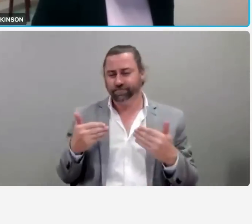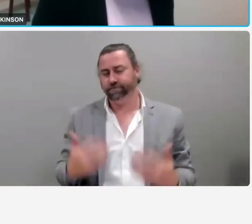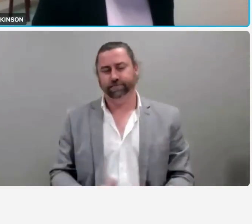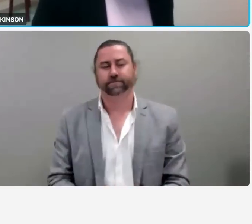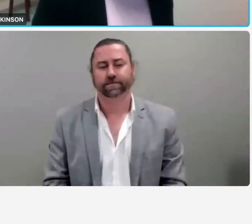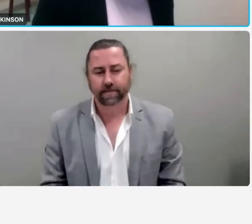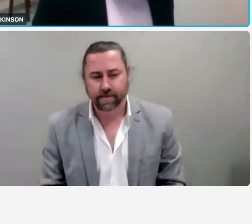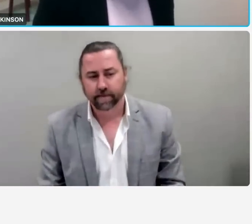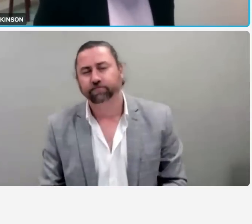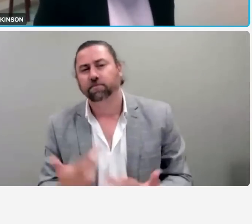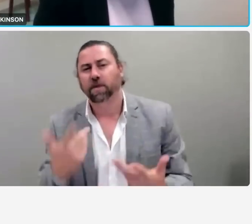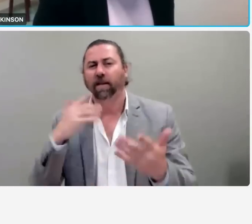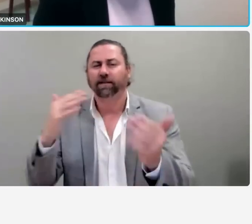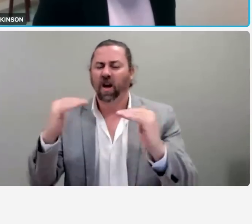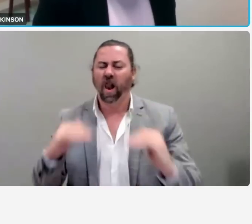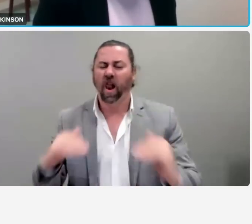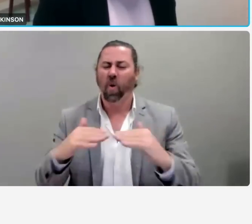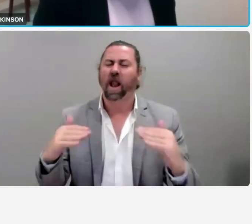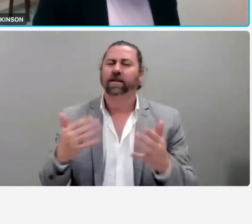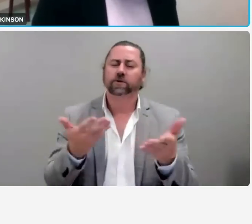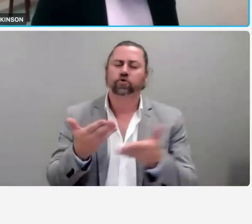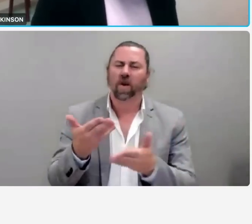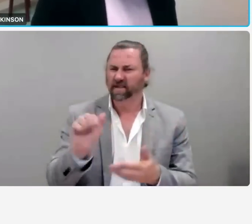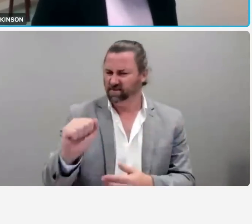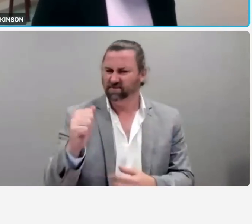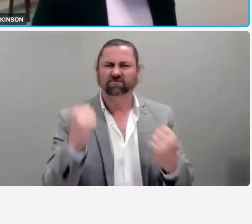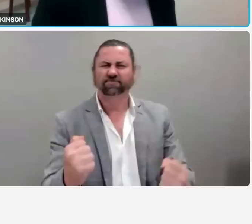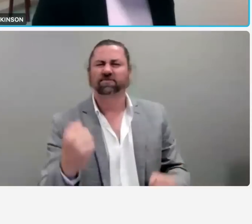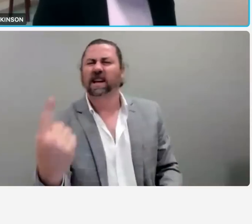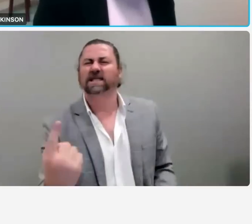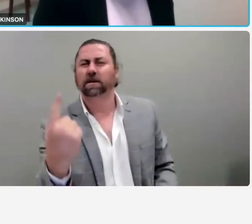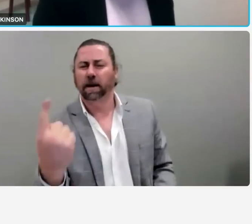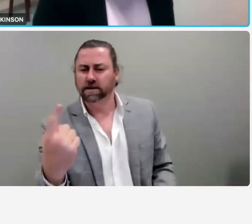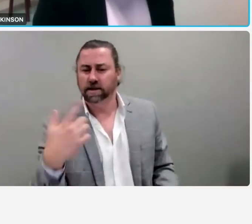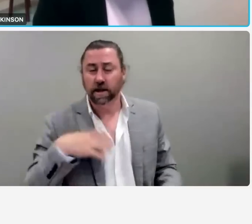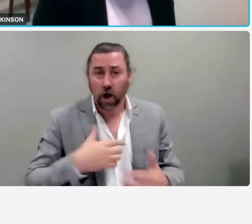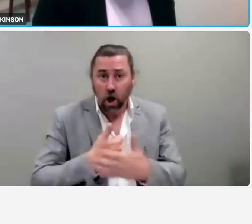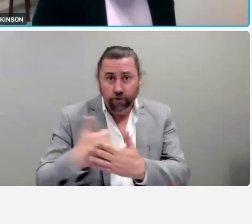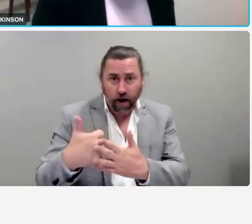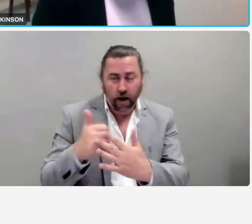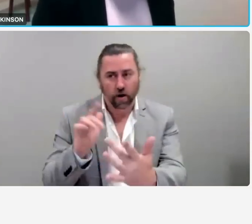low level services who are quite independent may and may not regularly need to check in with a care partner,